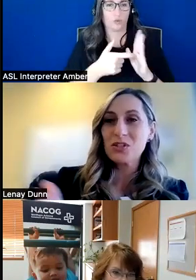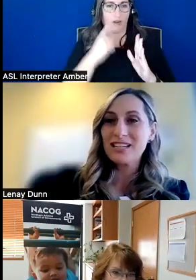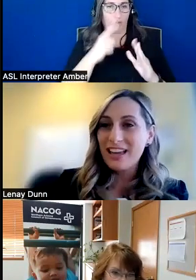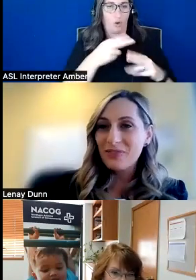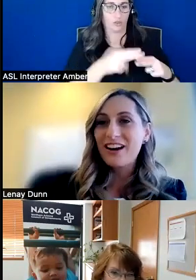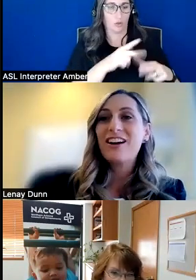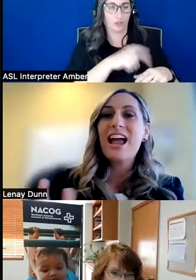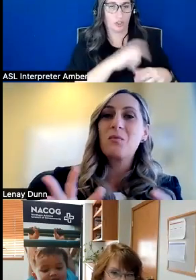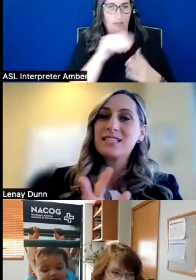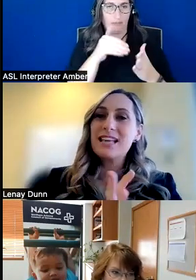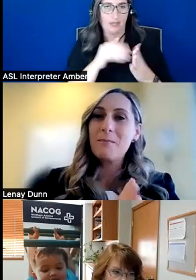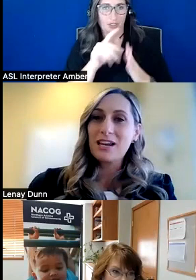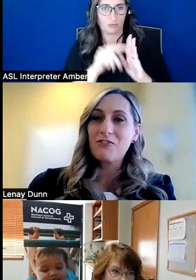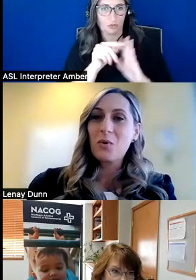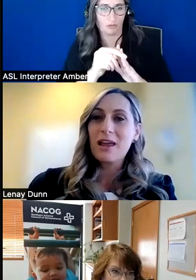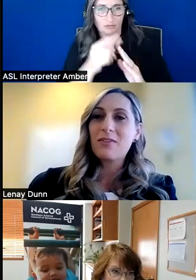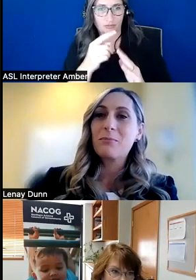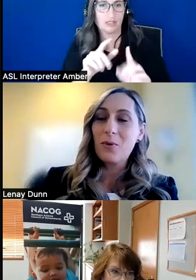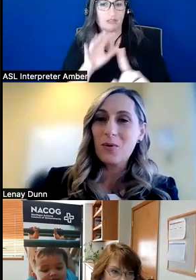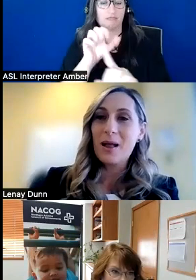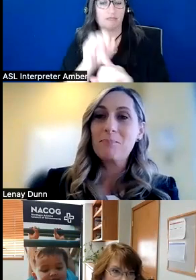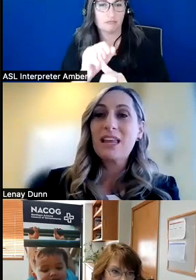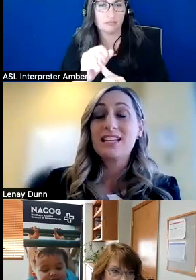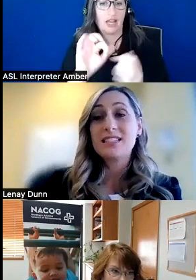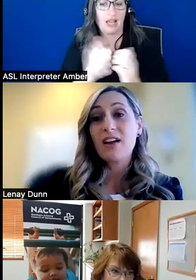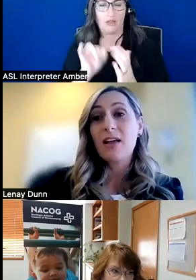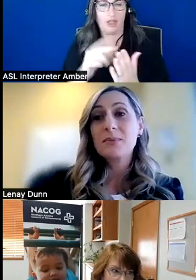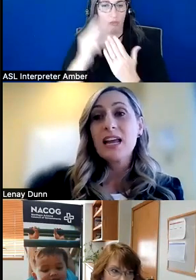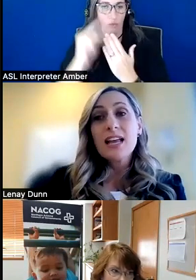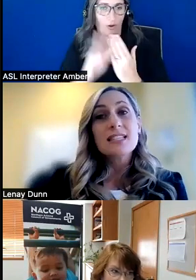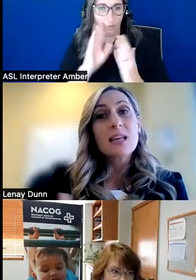to get there, and what does that mean for the way that the program is developed?